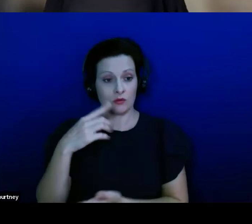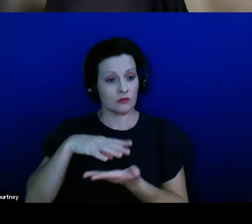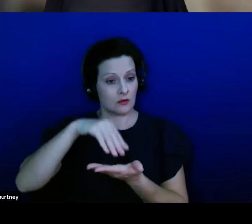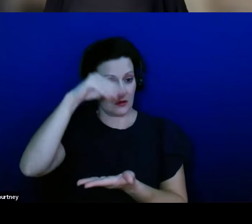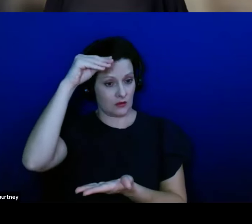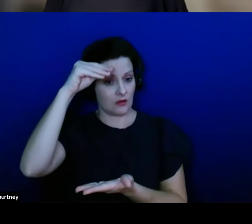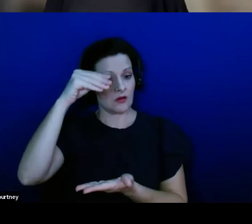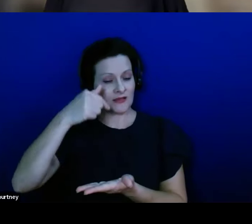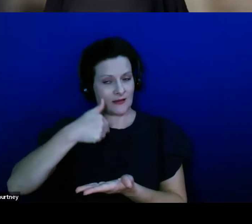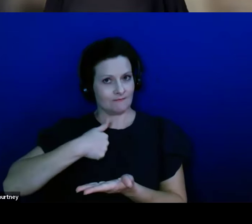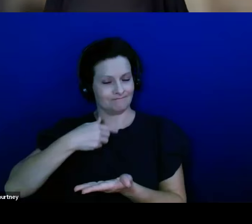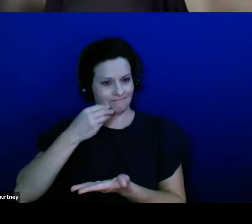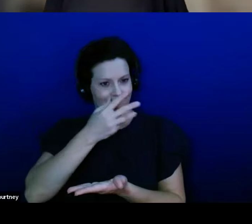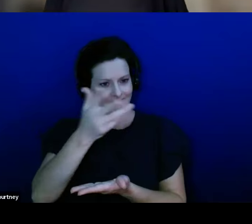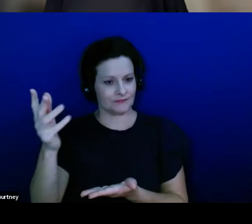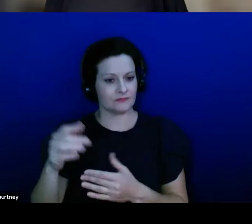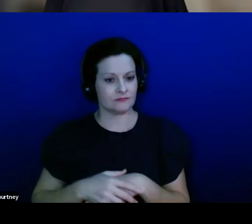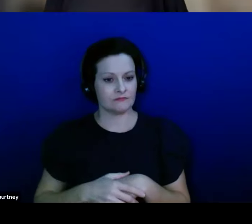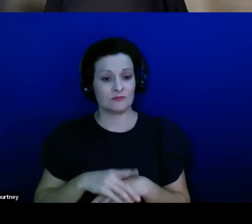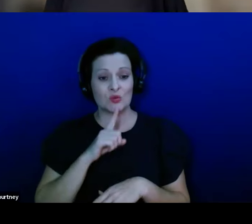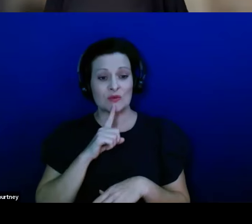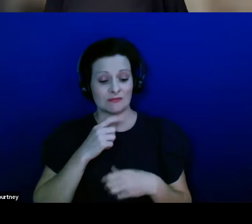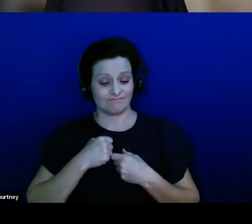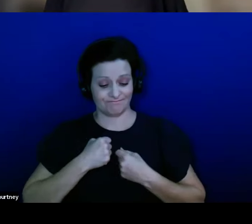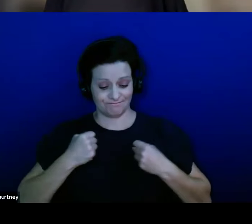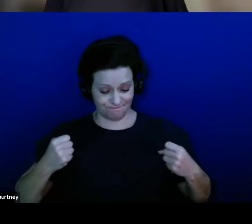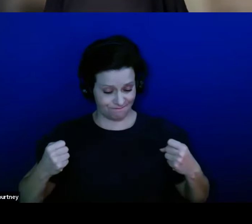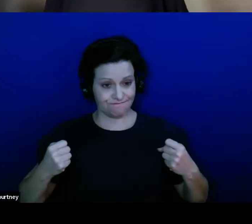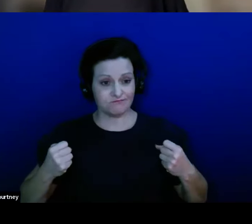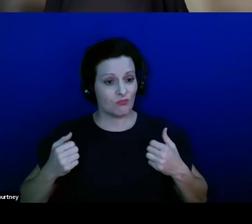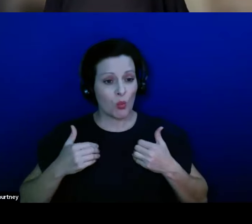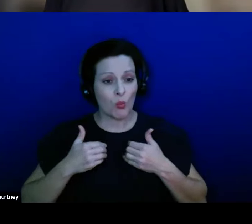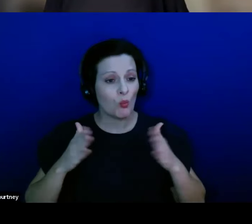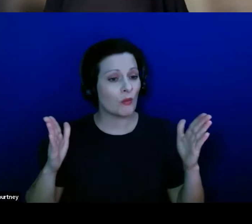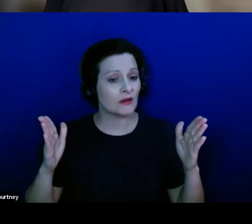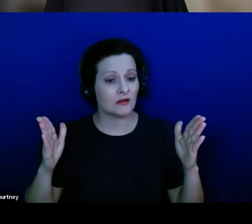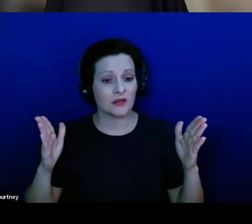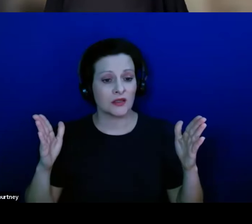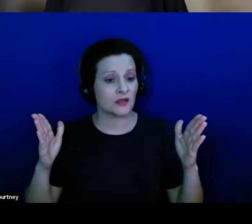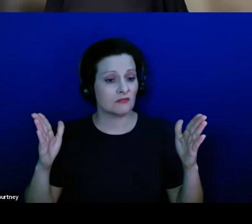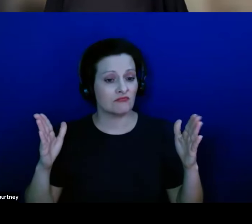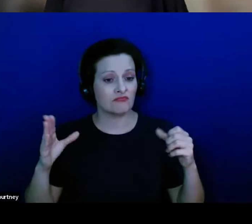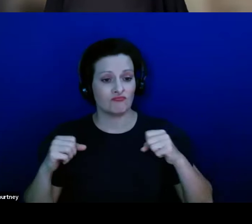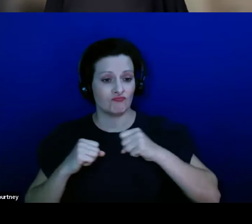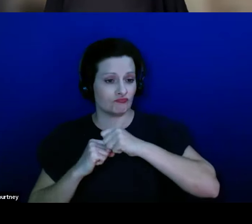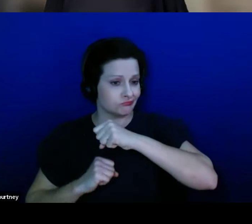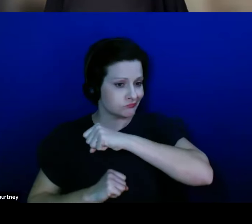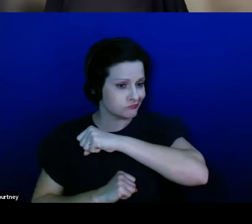to flag is just to be open to where this foundational scientific degree may take you.